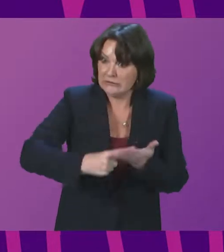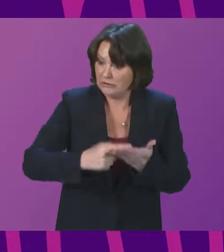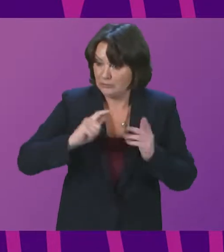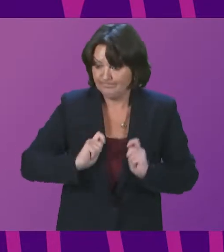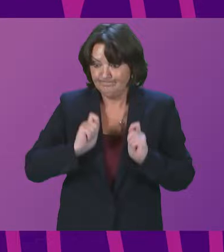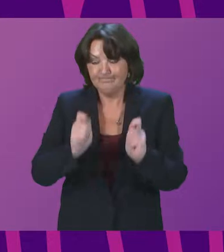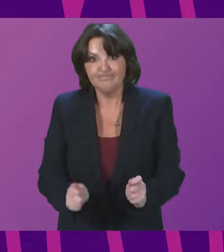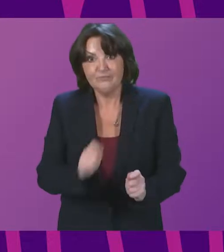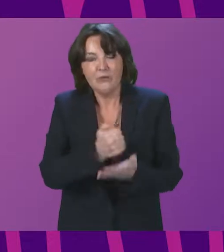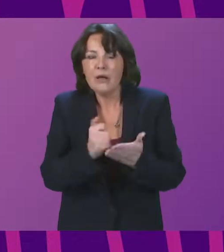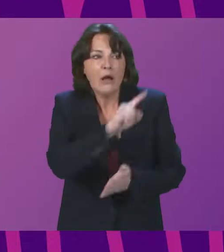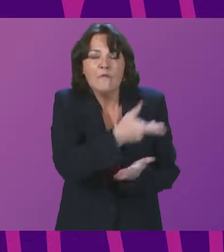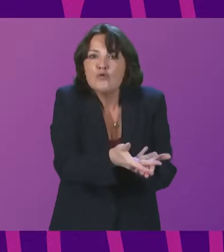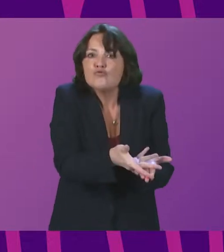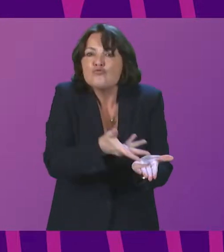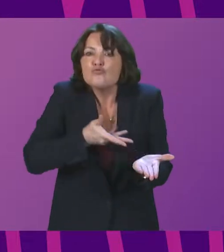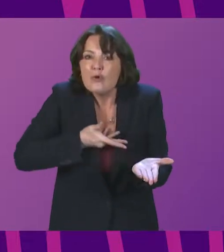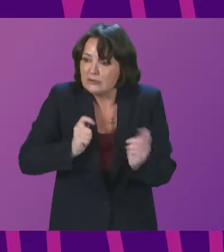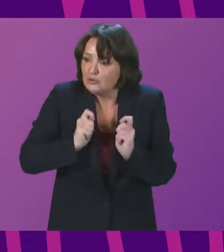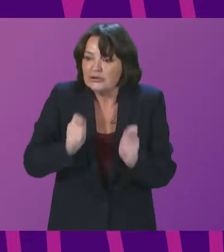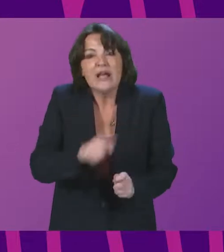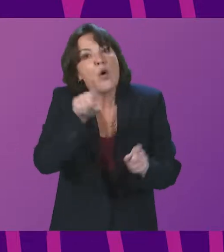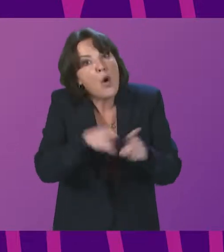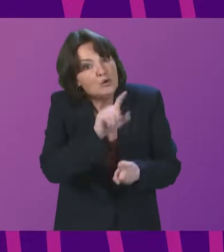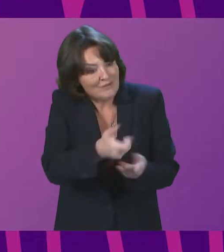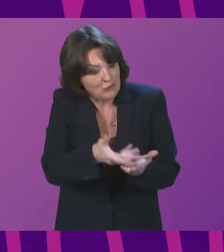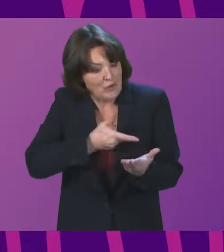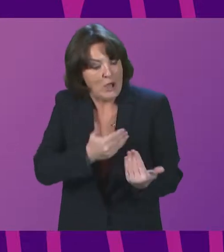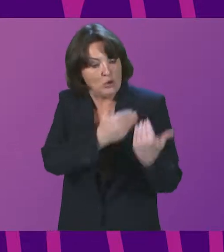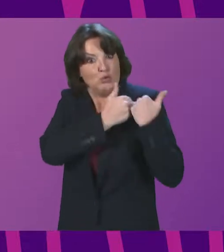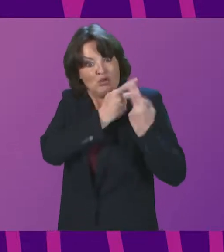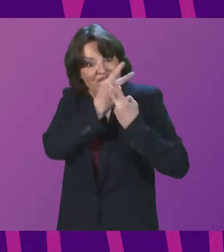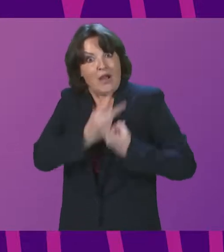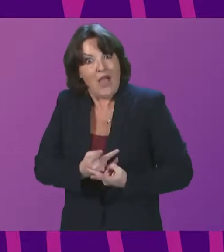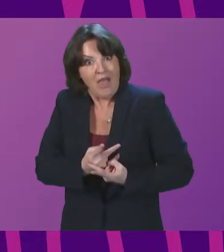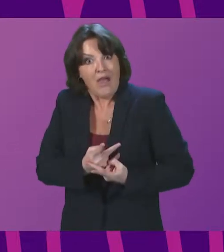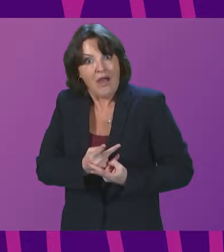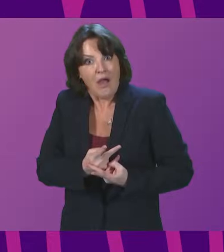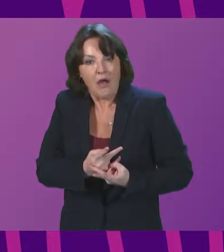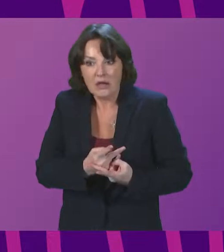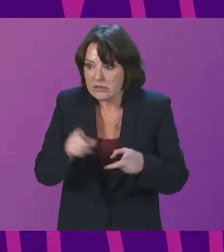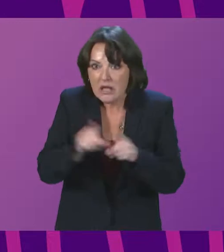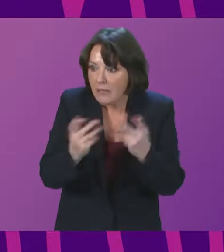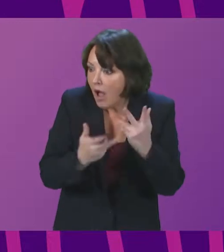She is entitled to the duty of care and confidentiality to which any other individual in her circumstances